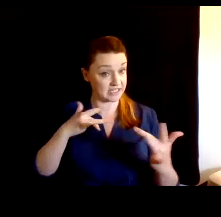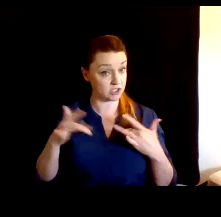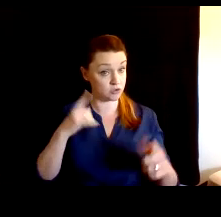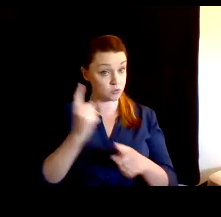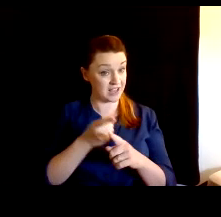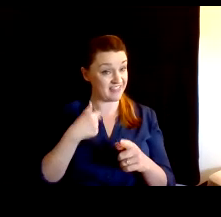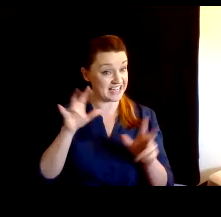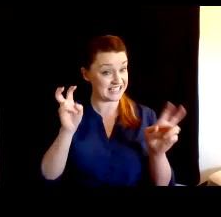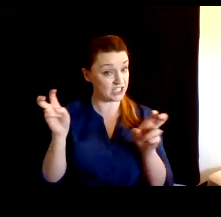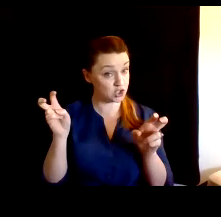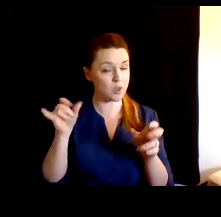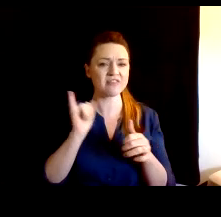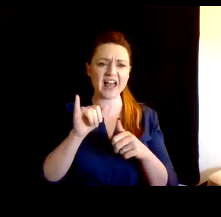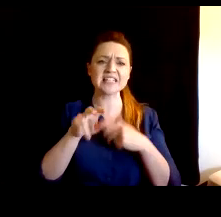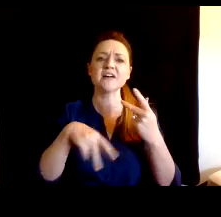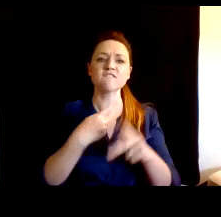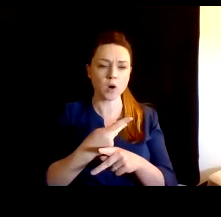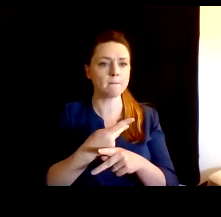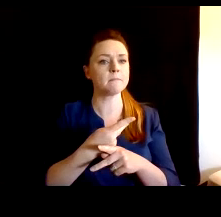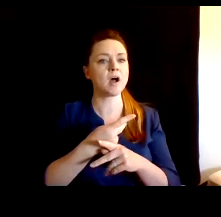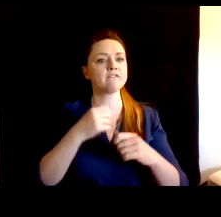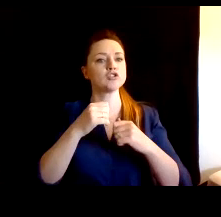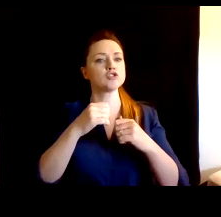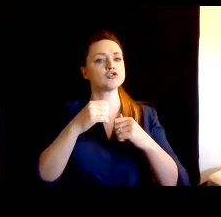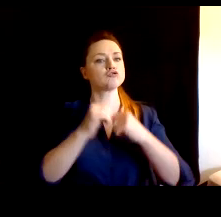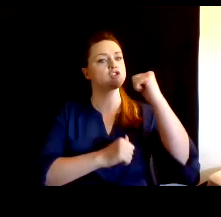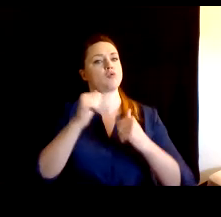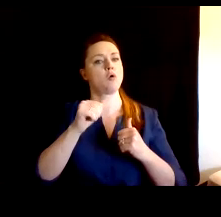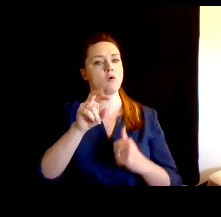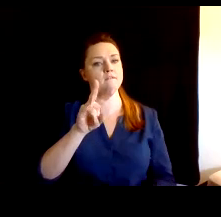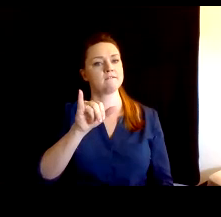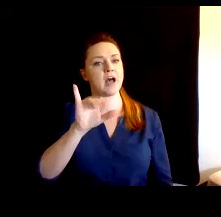So that's a form of structural violence that we wanna really think about.